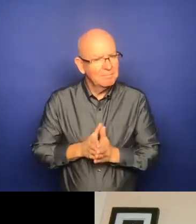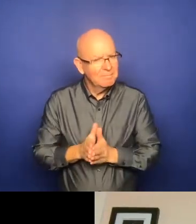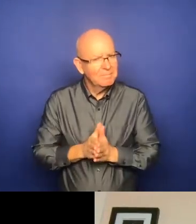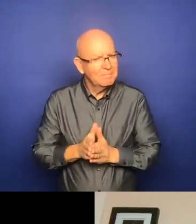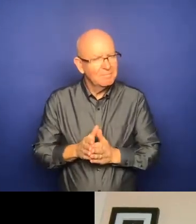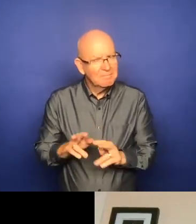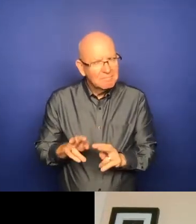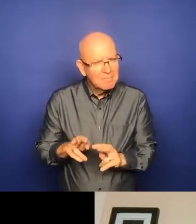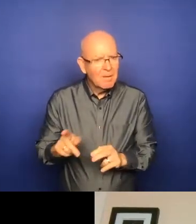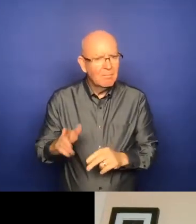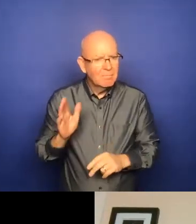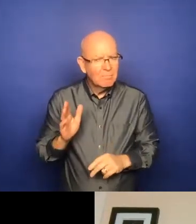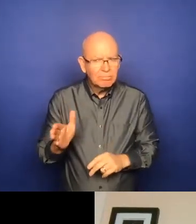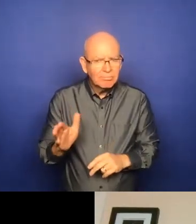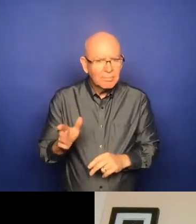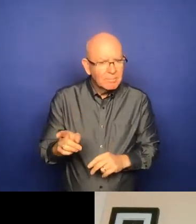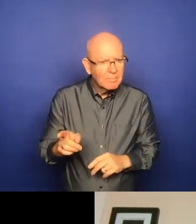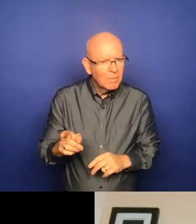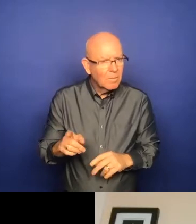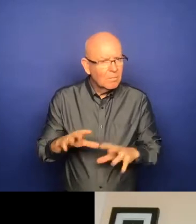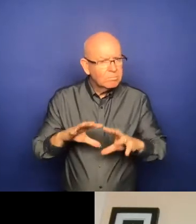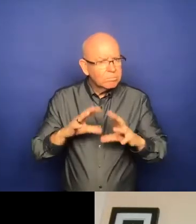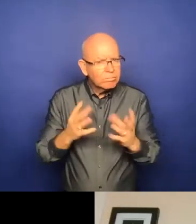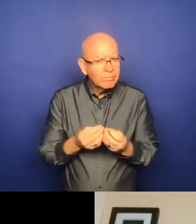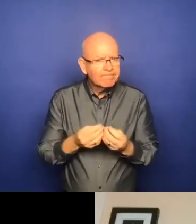It was interesting to hear you speak very complete about the organisations